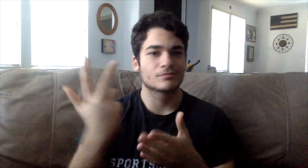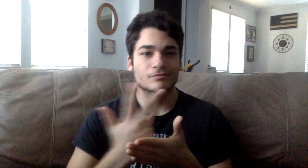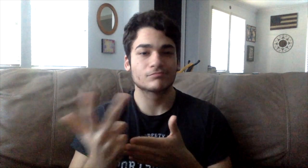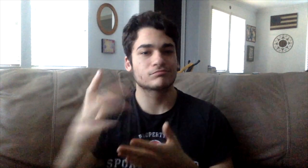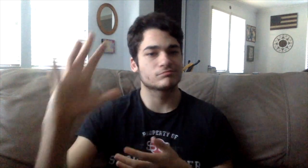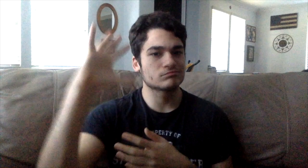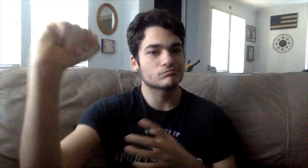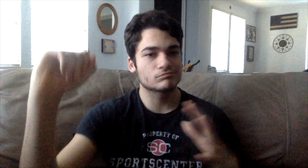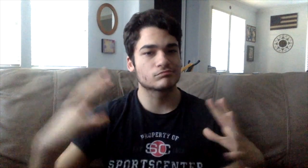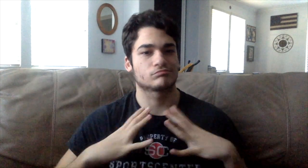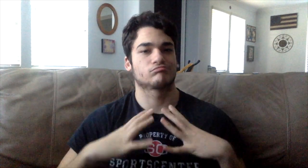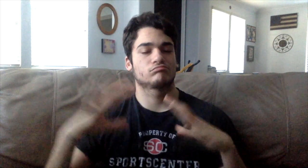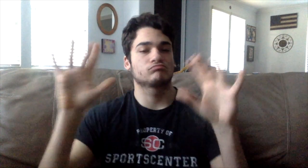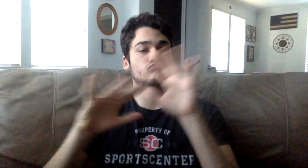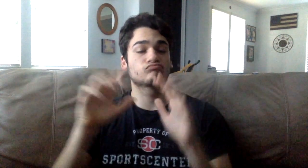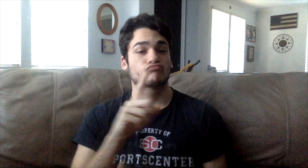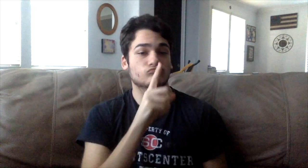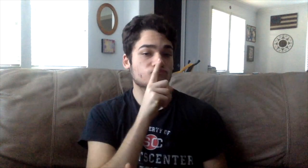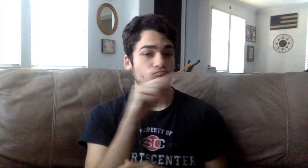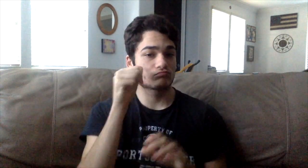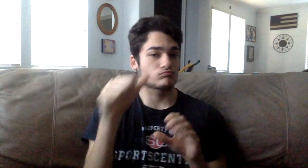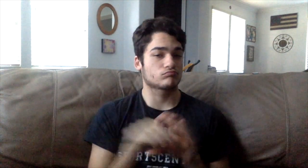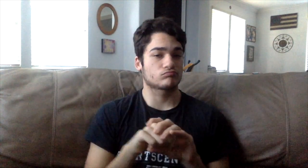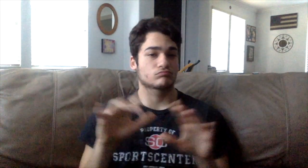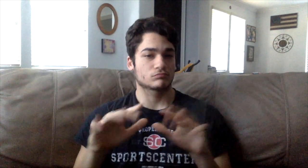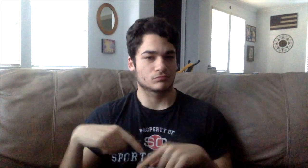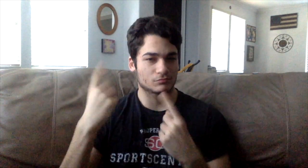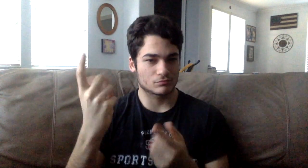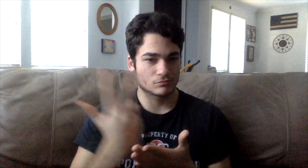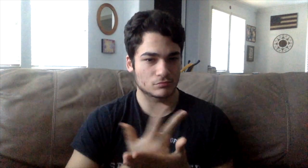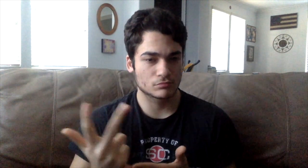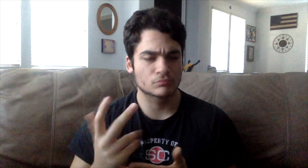He went on vacation and hid for three weeks.